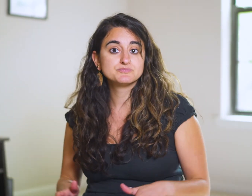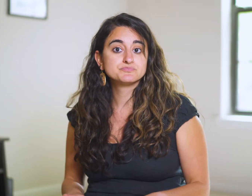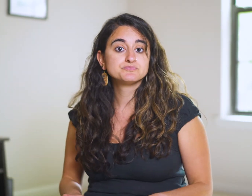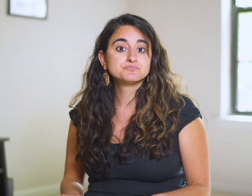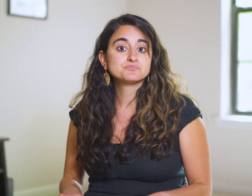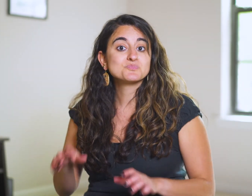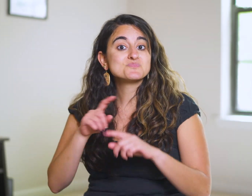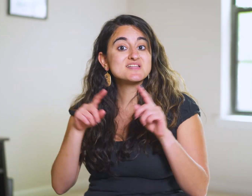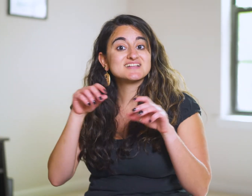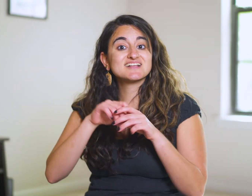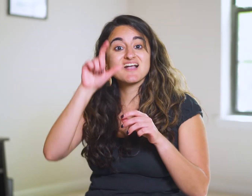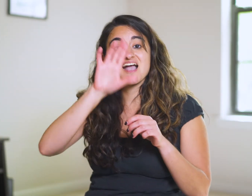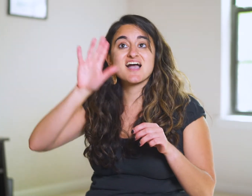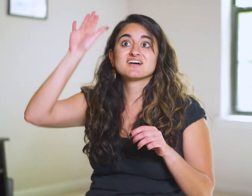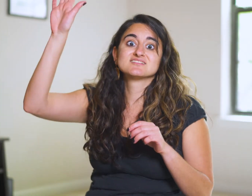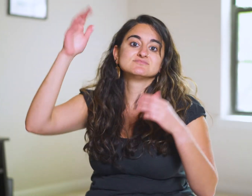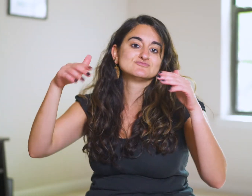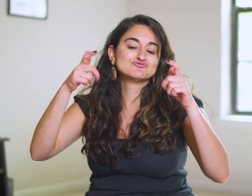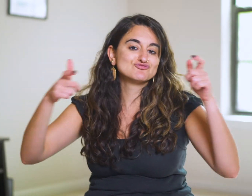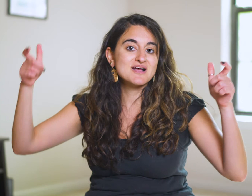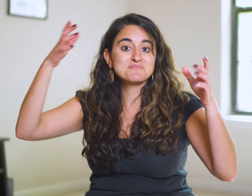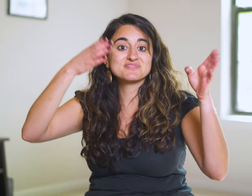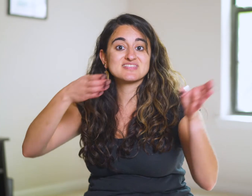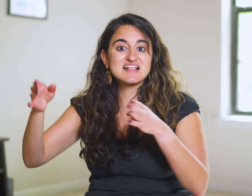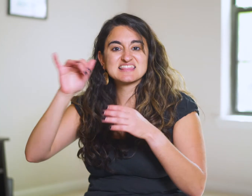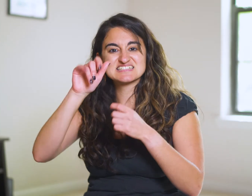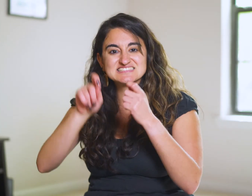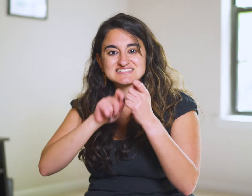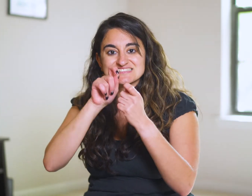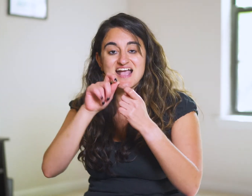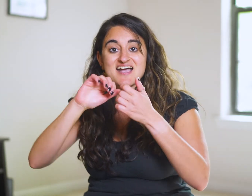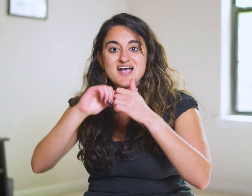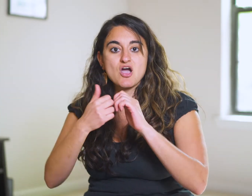But in God’s great plan, that’s exactly how